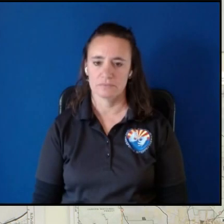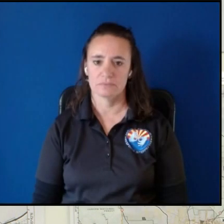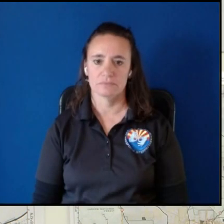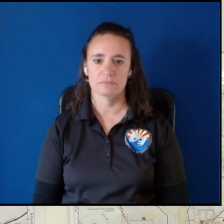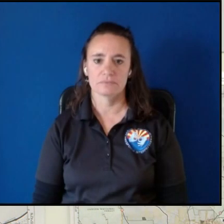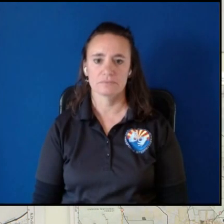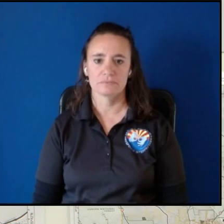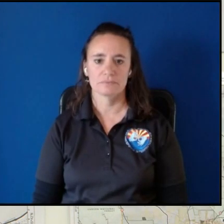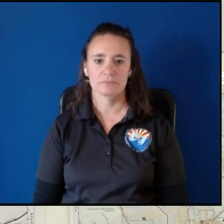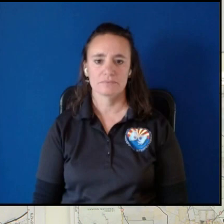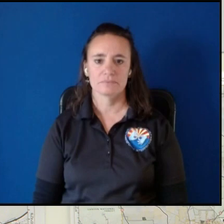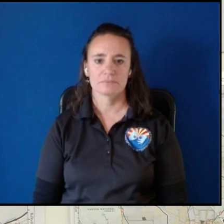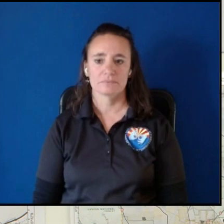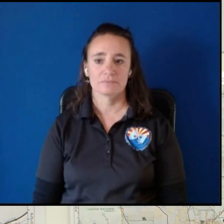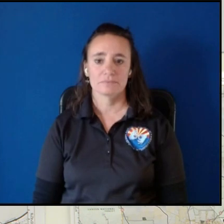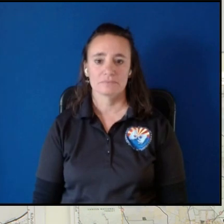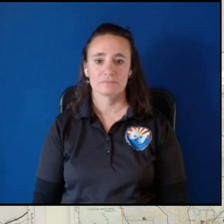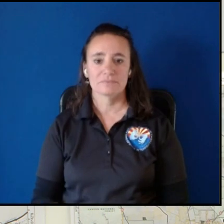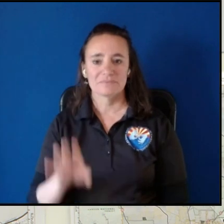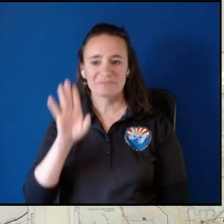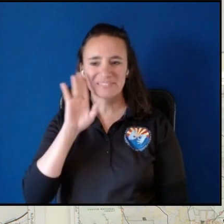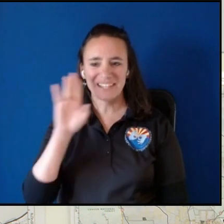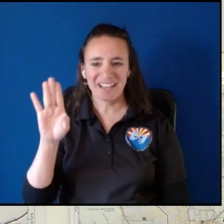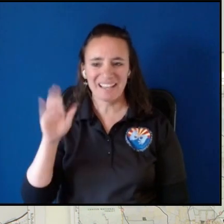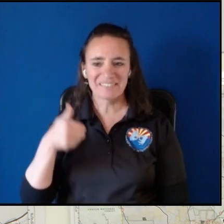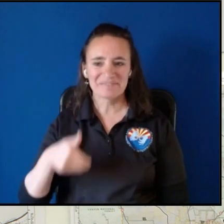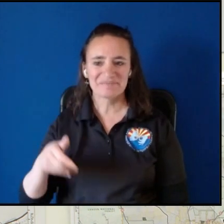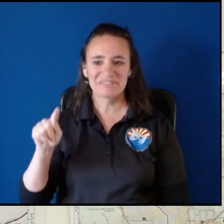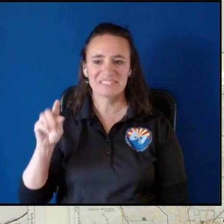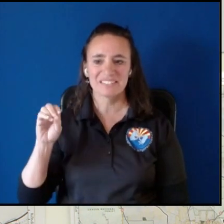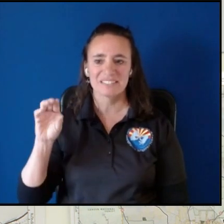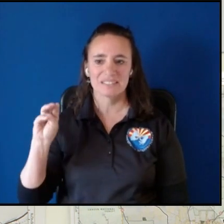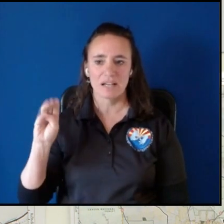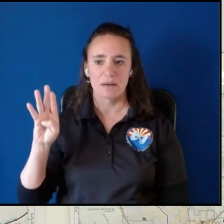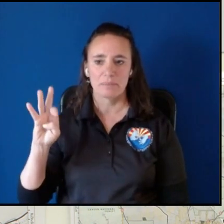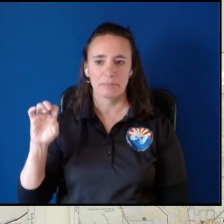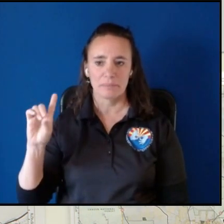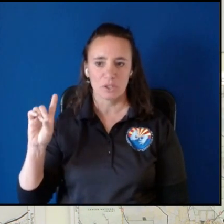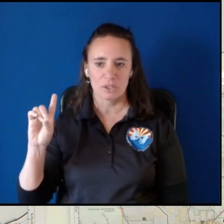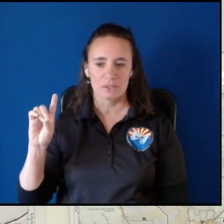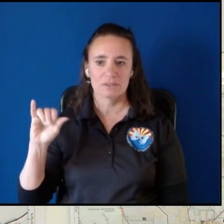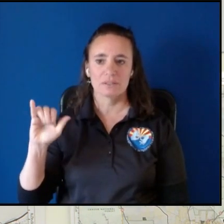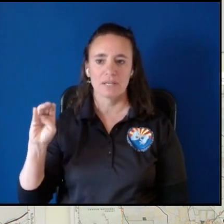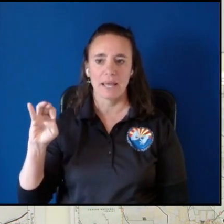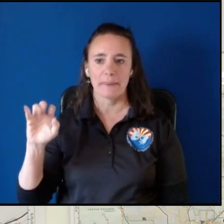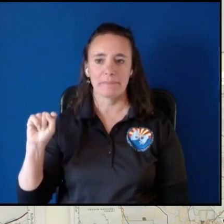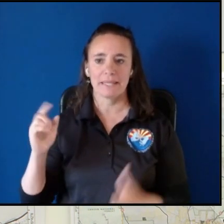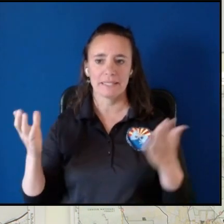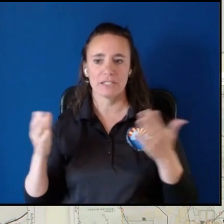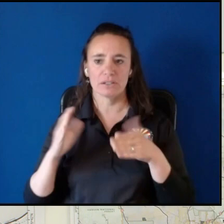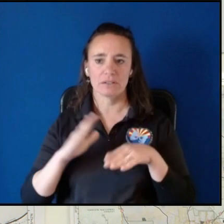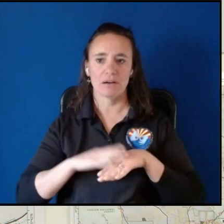Hello, everybody. Tom Bird, Incident Meteorologist here on the Calf Canyon Hermits Peak Fire with Southwest Team 2.